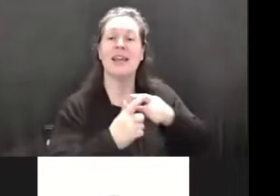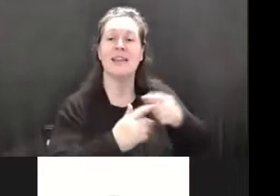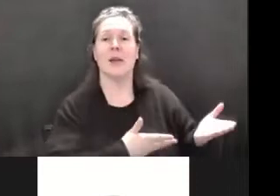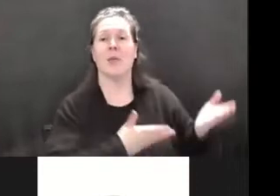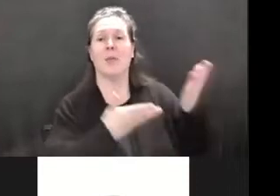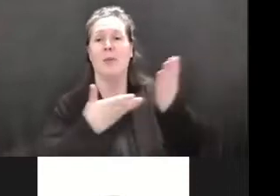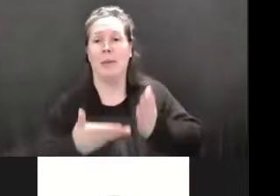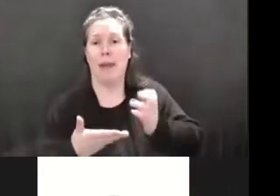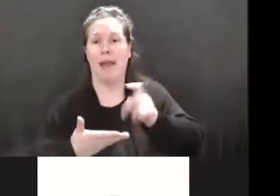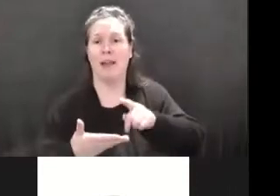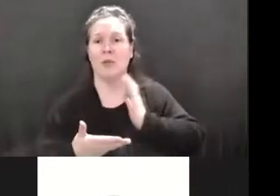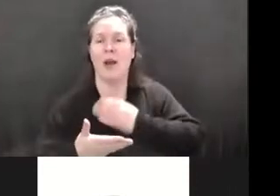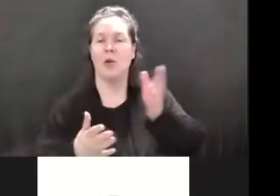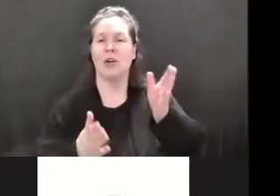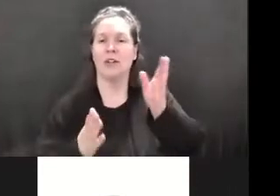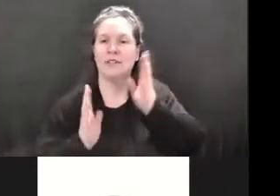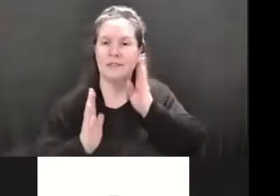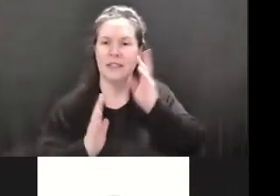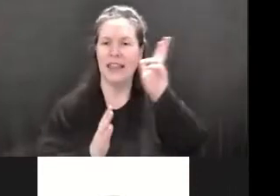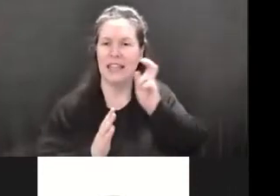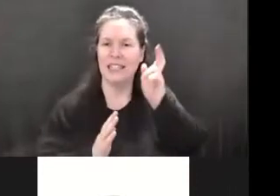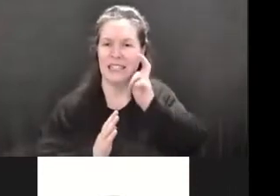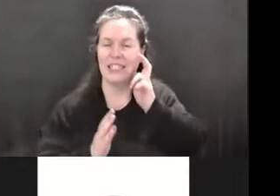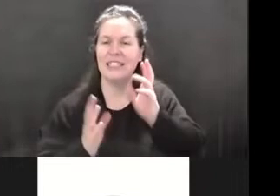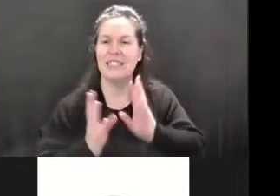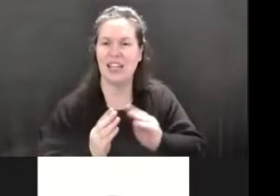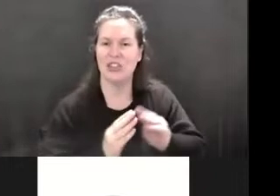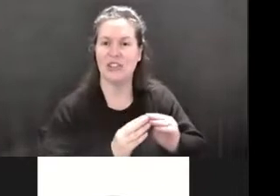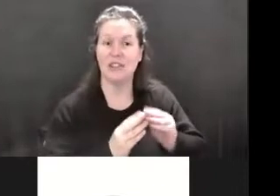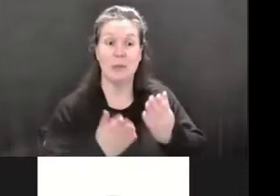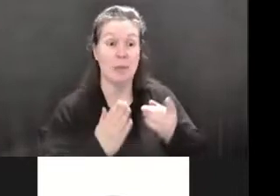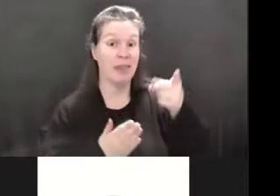and these themes might resolve some of the stuff